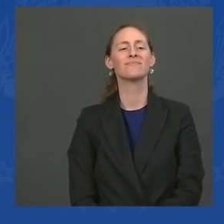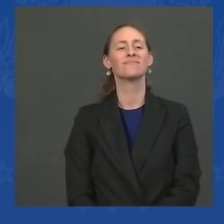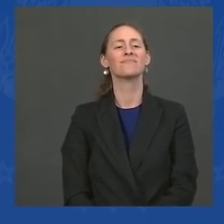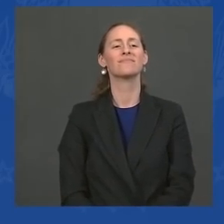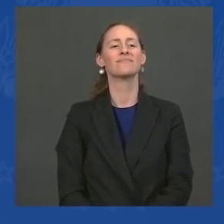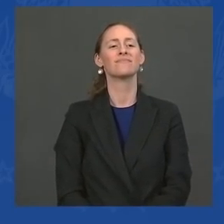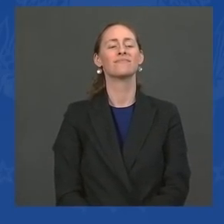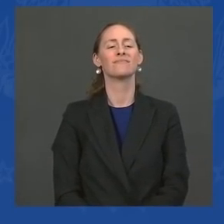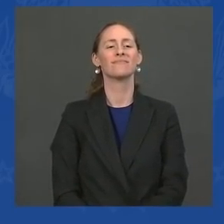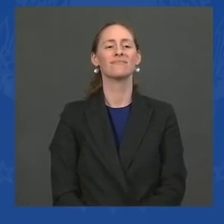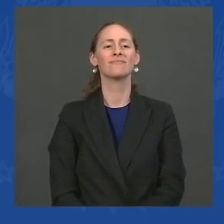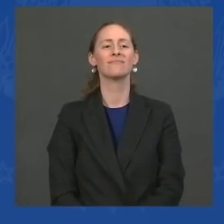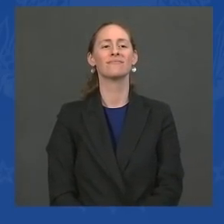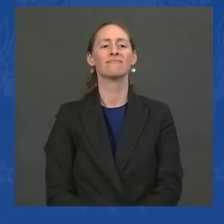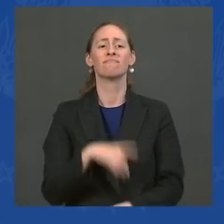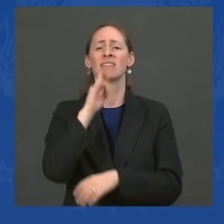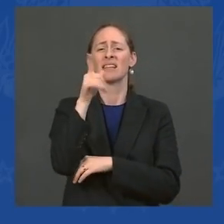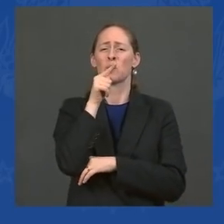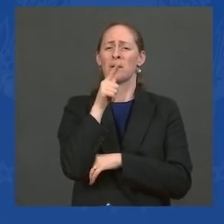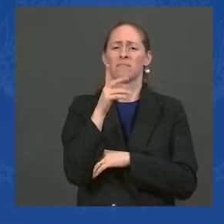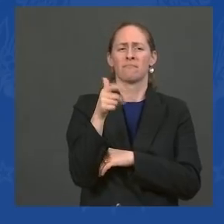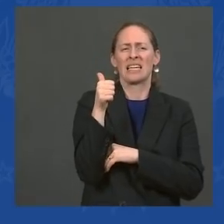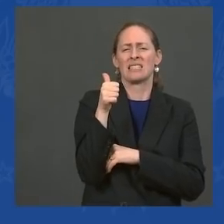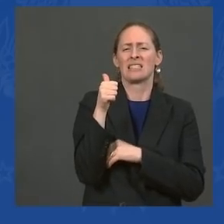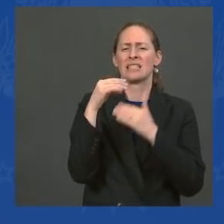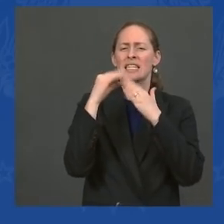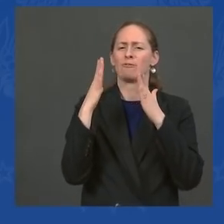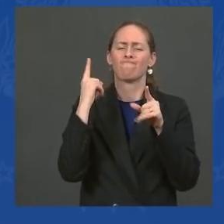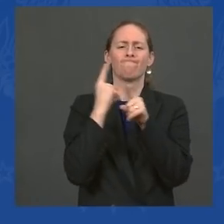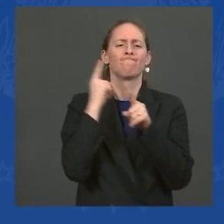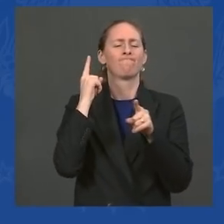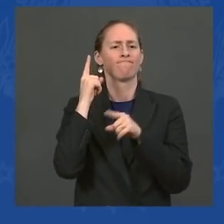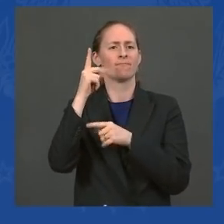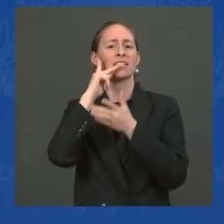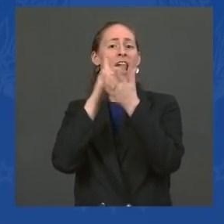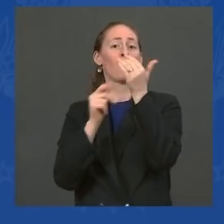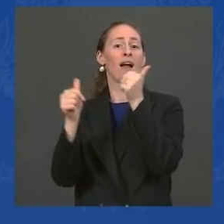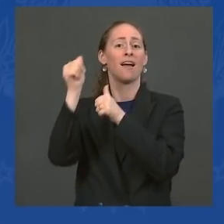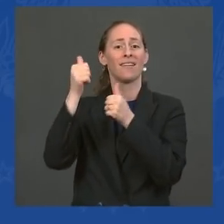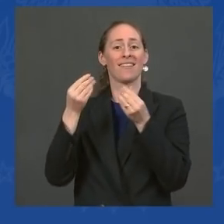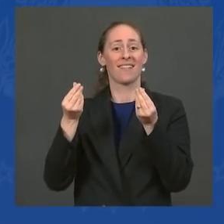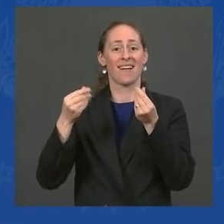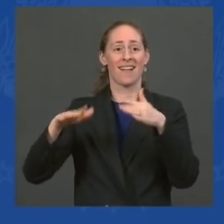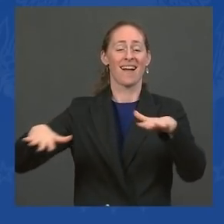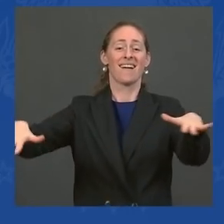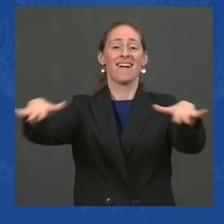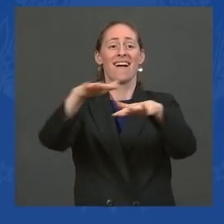Ladies and gentlemen, my friend and partner in so many things, Secretary Deb Haaland.